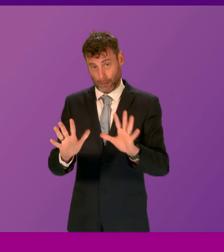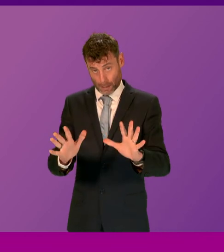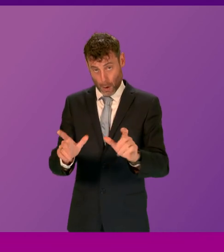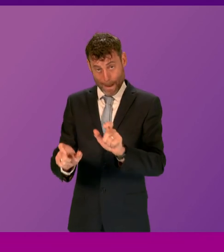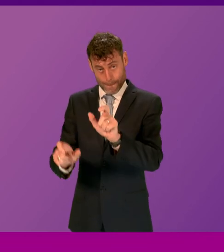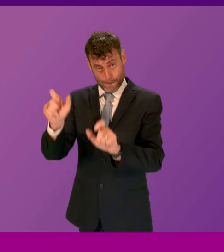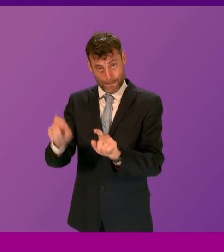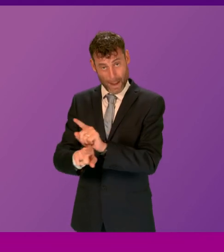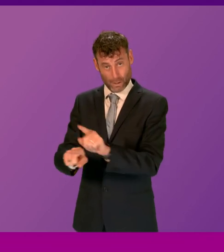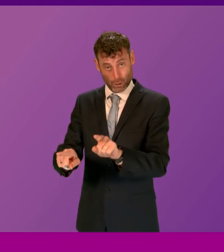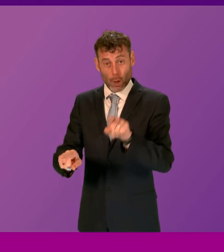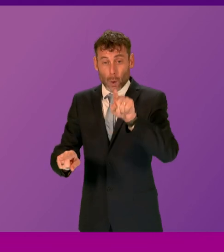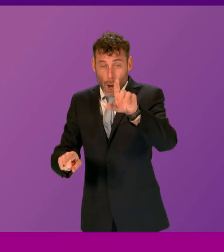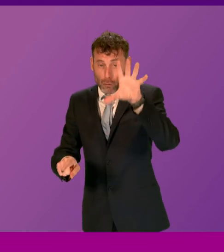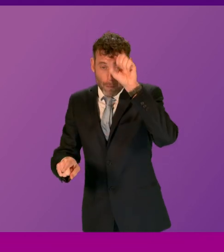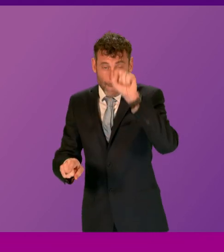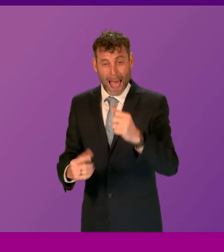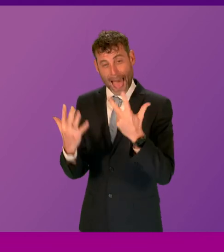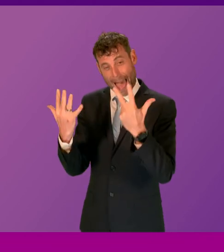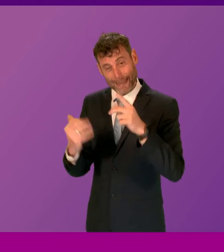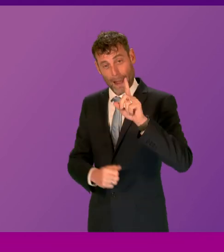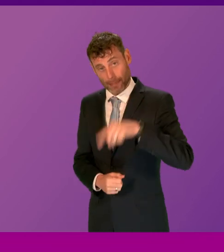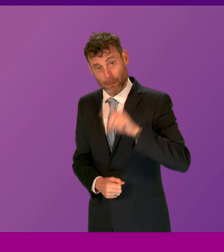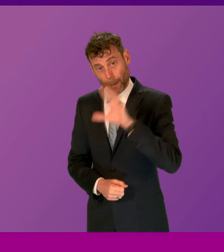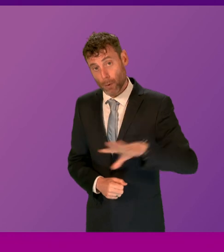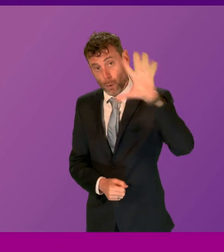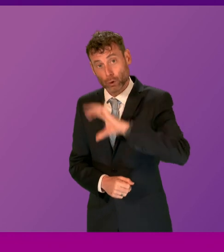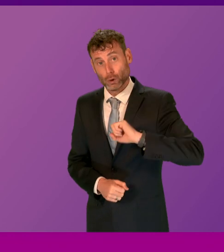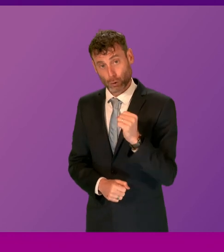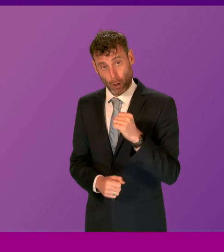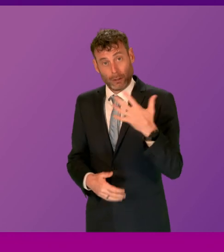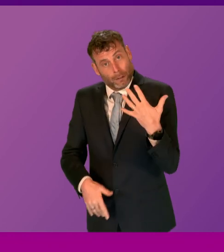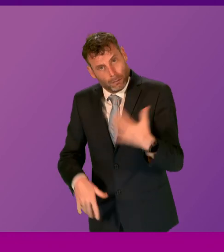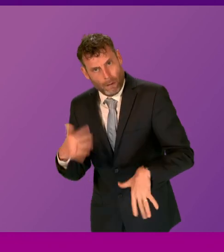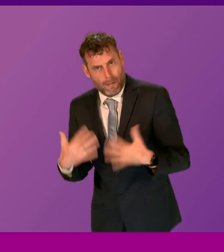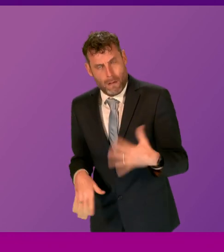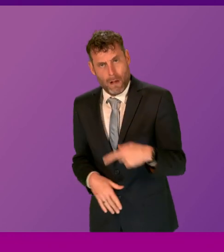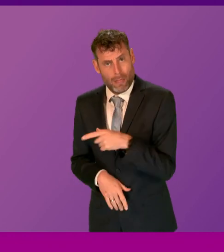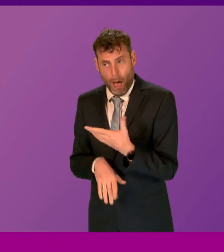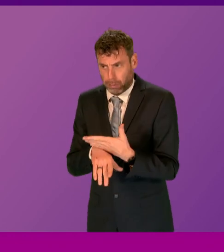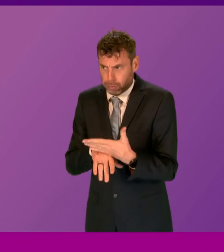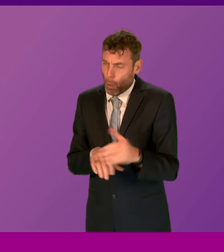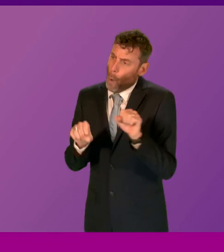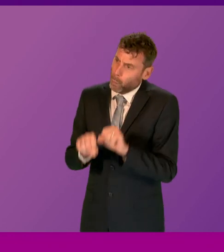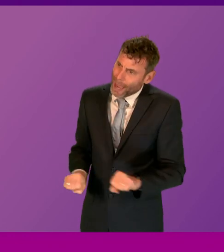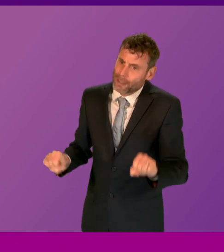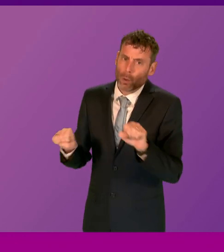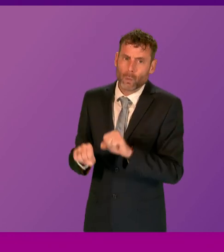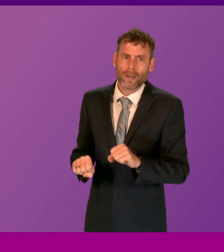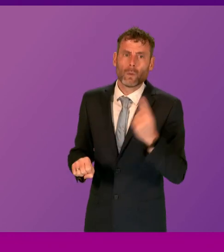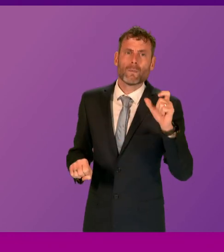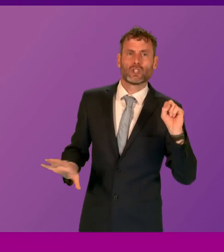8,000 people across Scotland who are suffering and waiting more than two years—